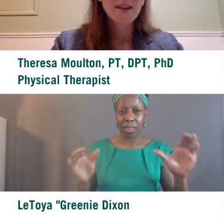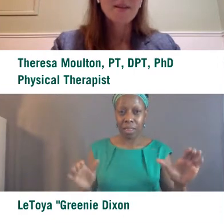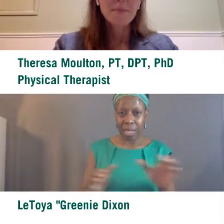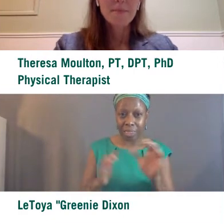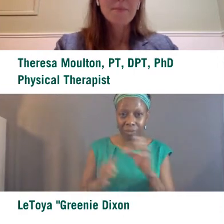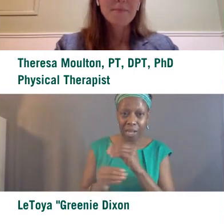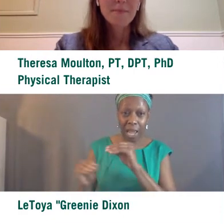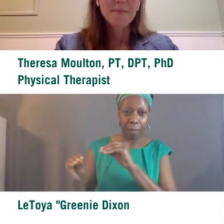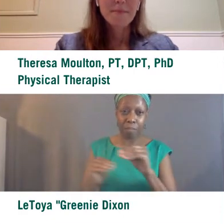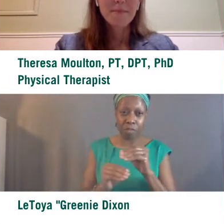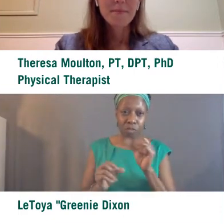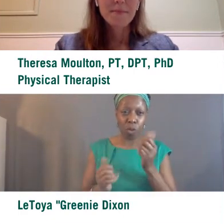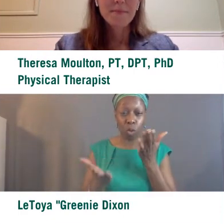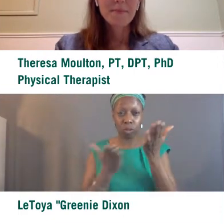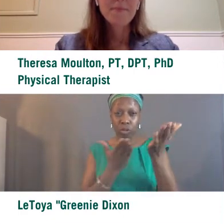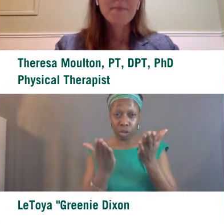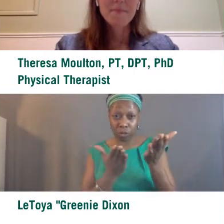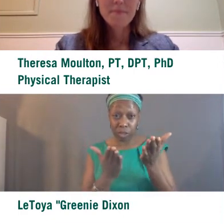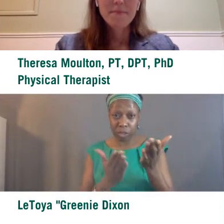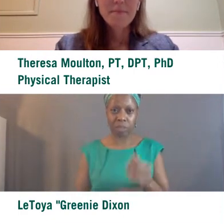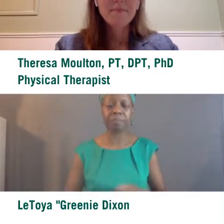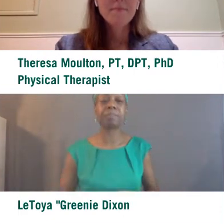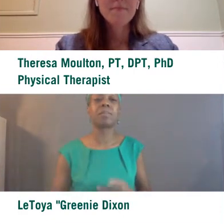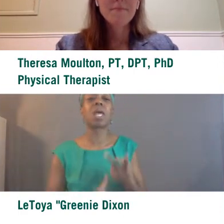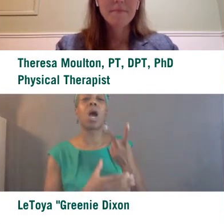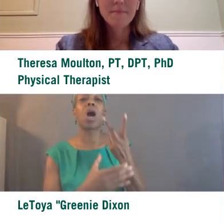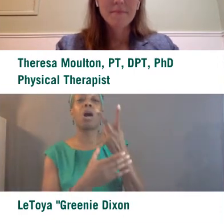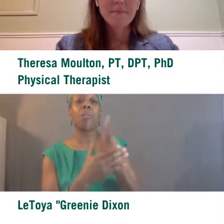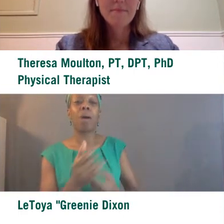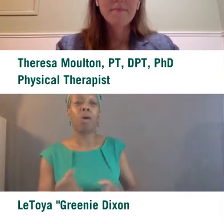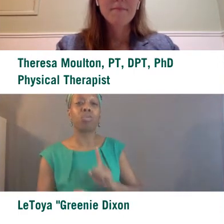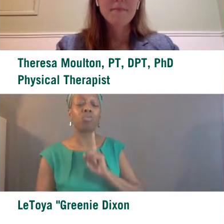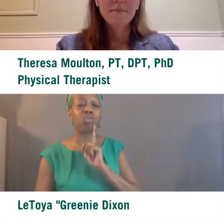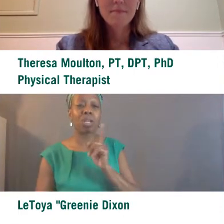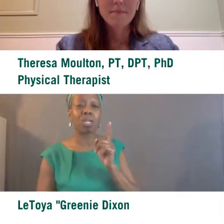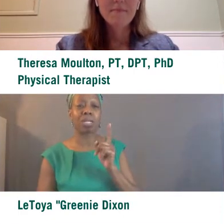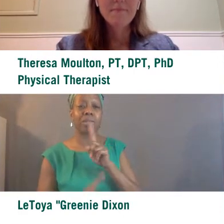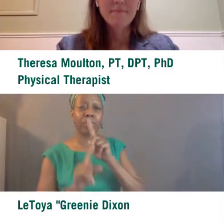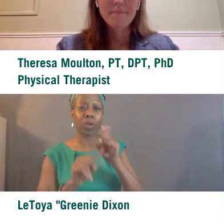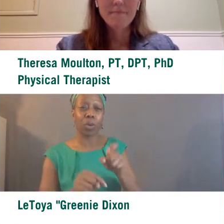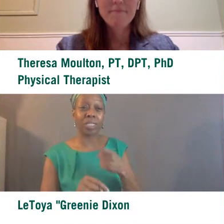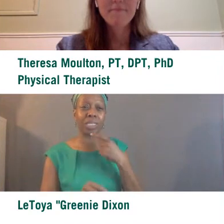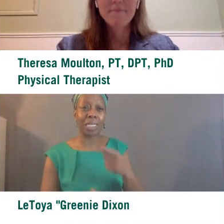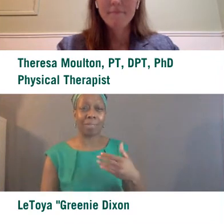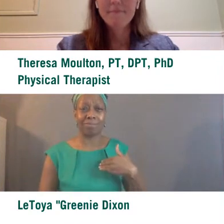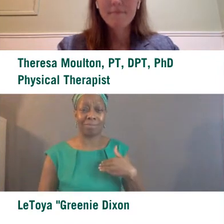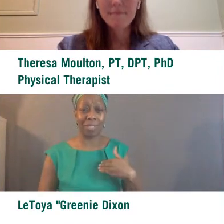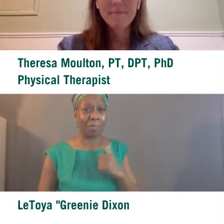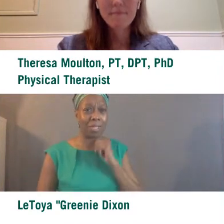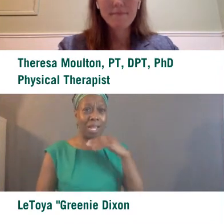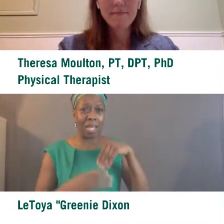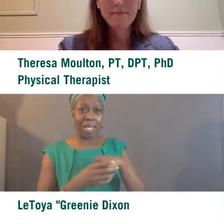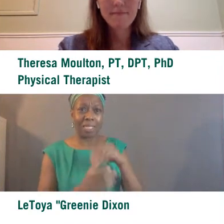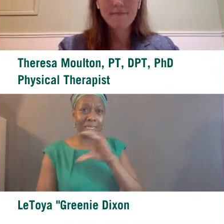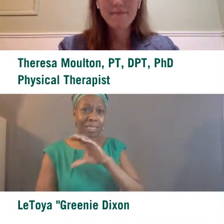I think the question came through just saying, okay, I'm not in Chicago. But obviously they love what they hearing.